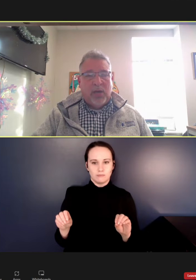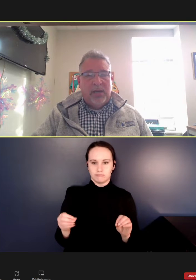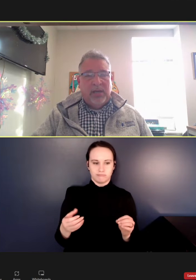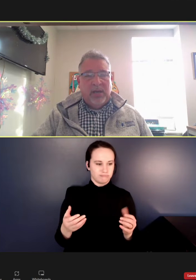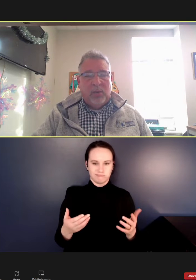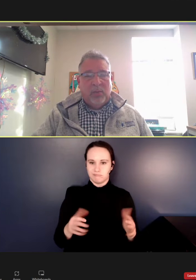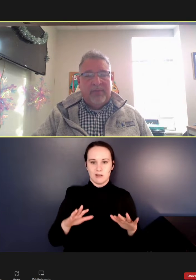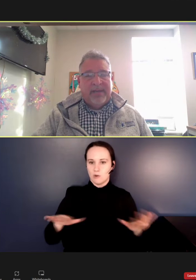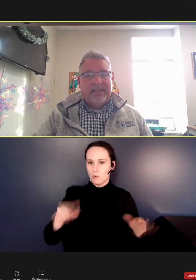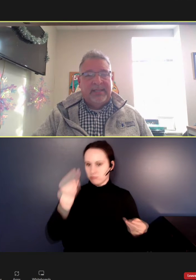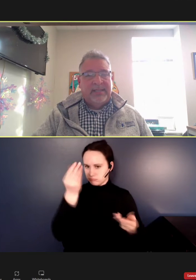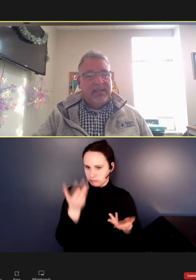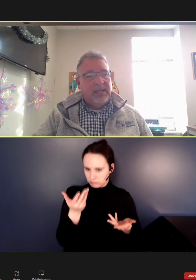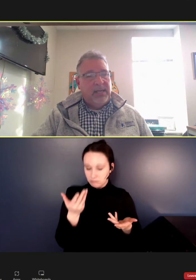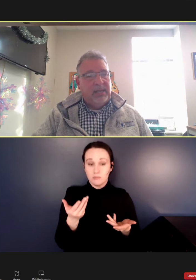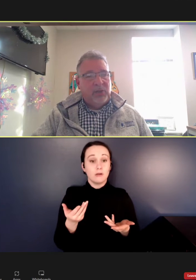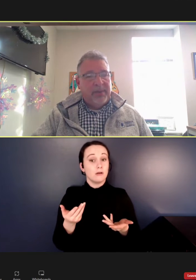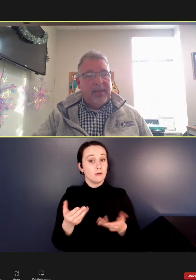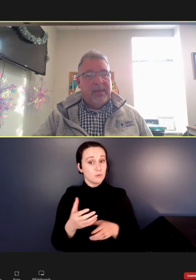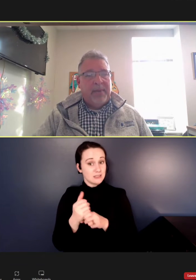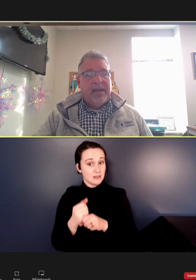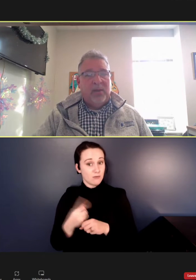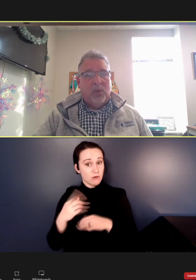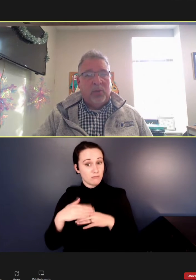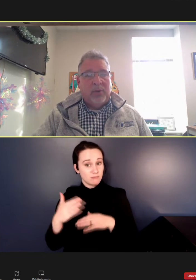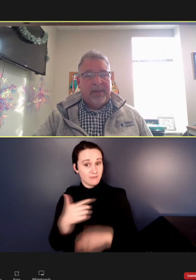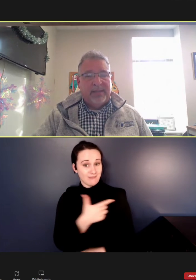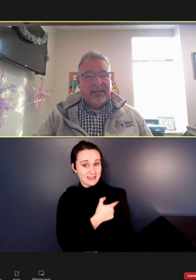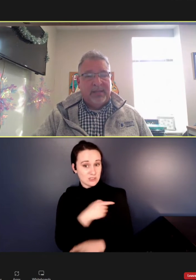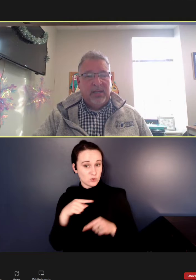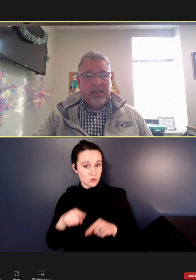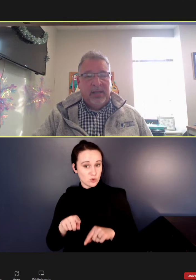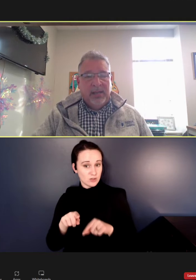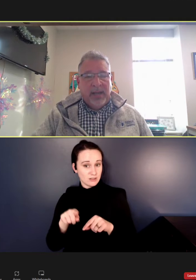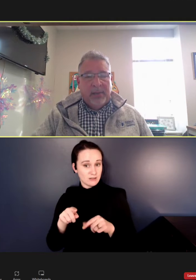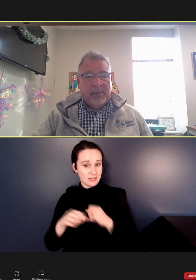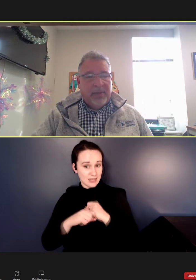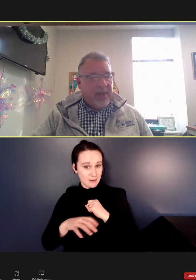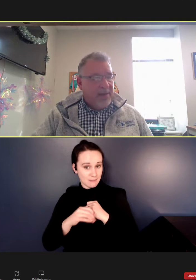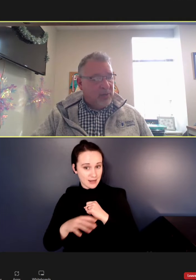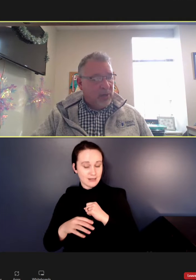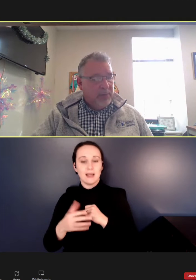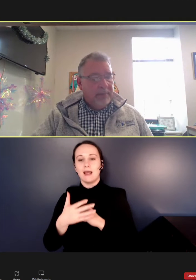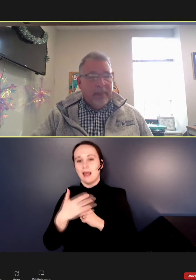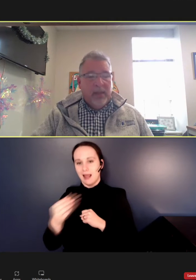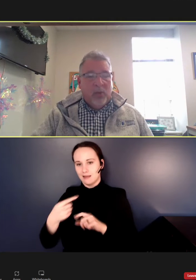one or more vaccines during the campaign, and then one or more vaccines the month after. We